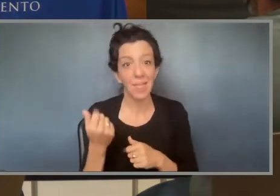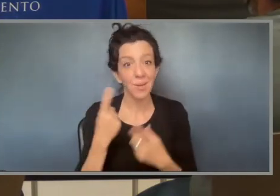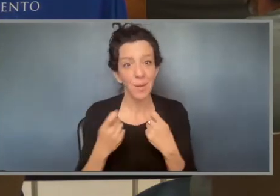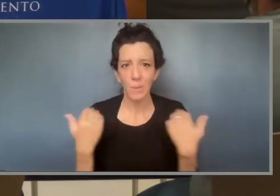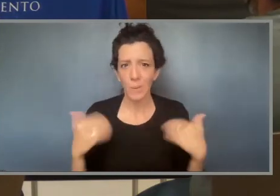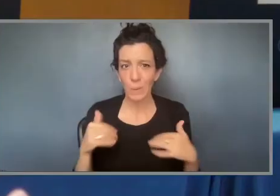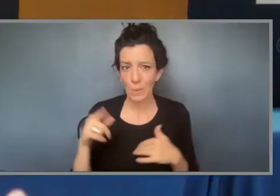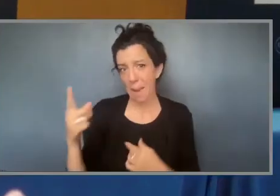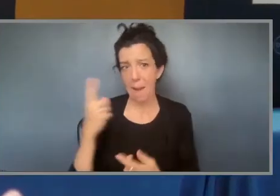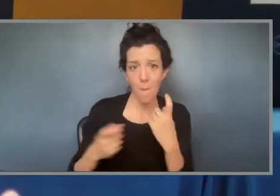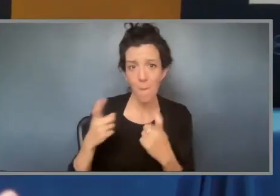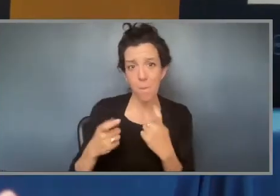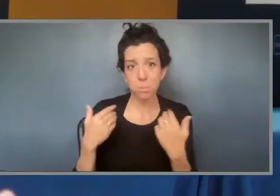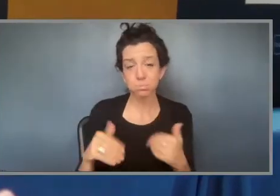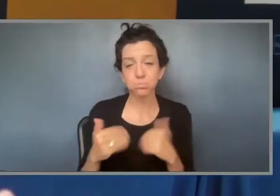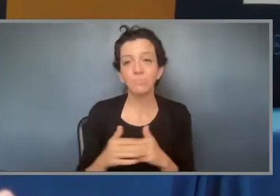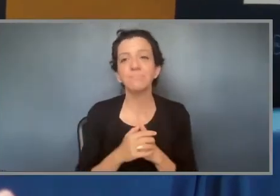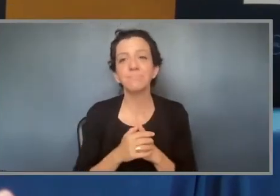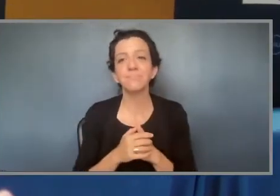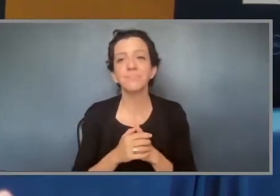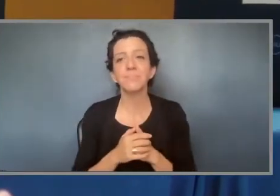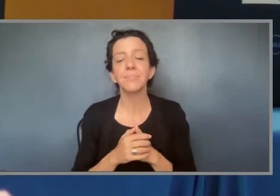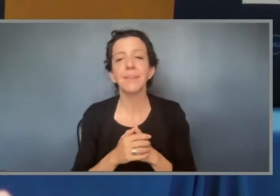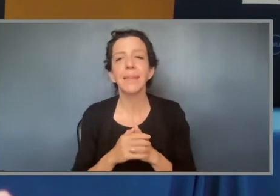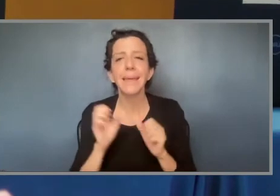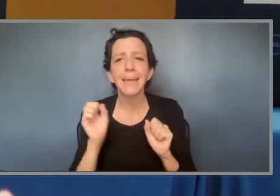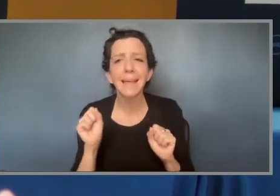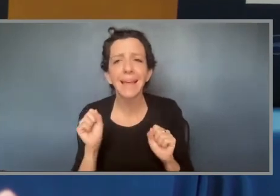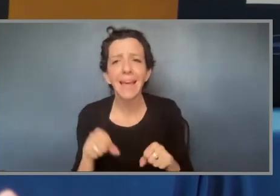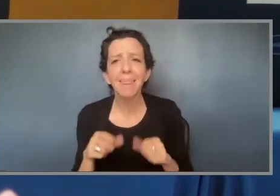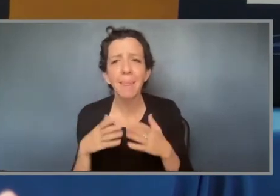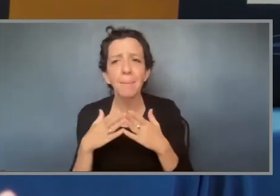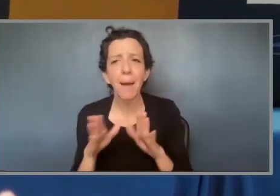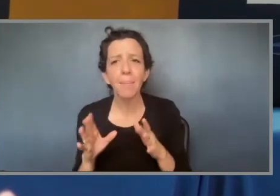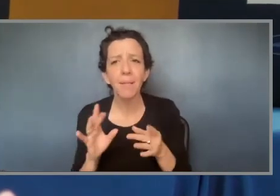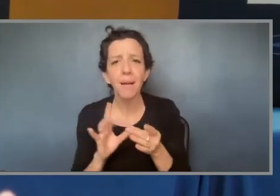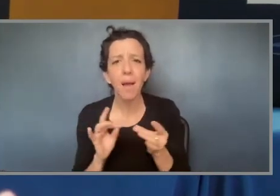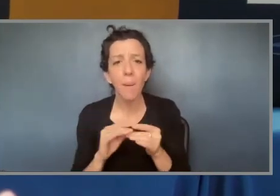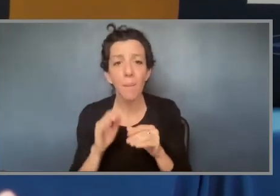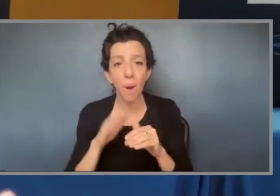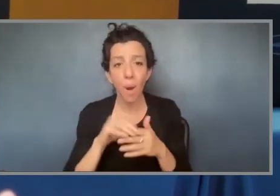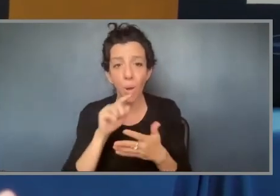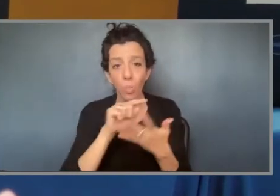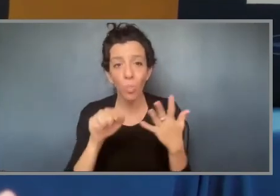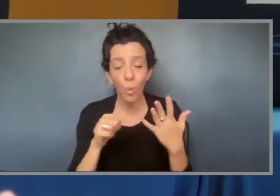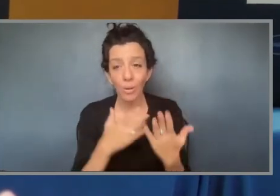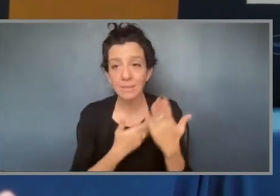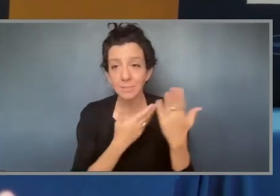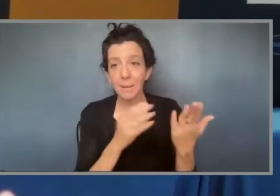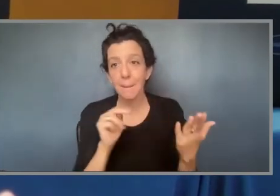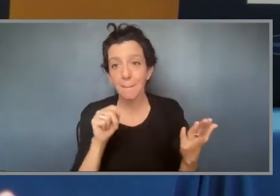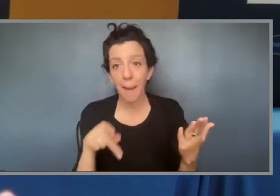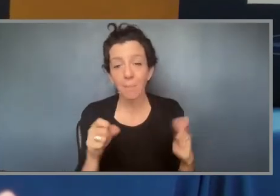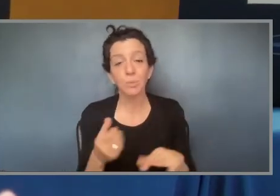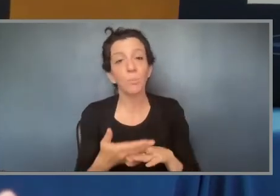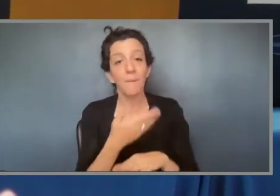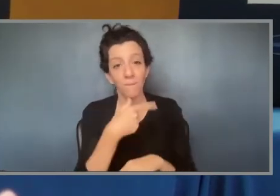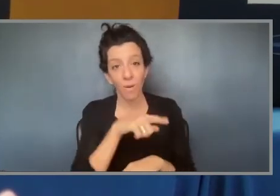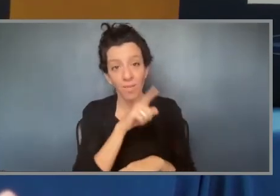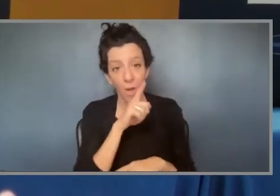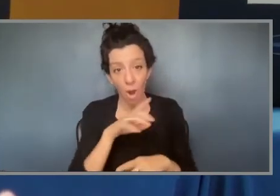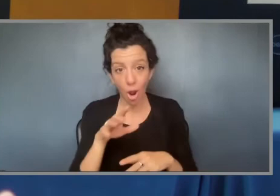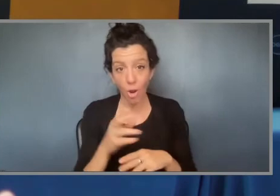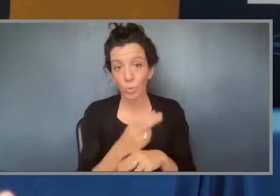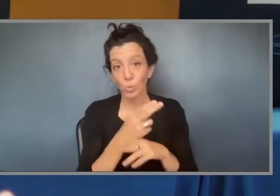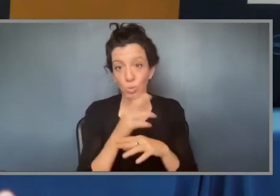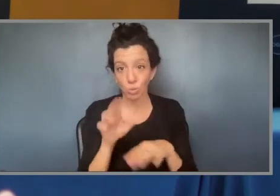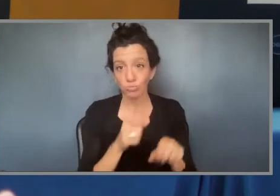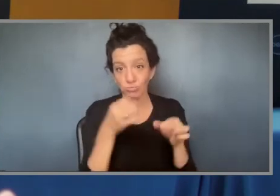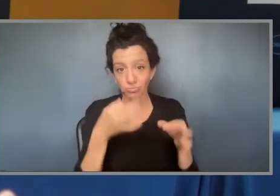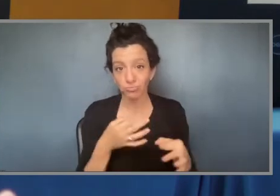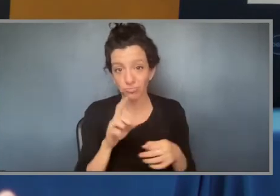Studio: Thank you all right, another question you guys are rocking it tonight okay Okay, can the can the public comment